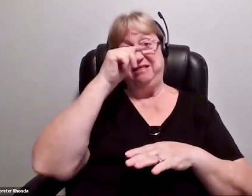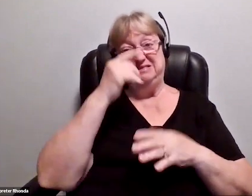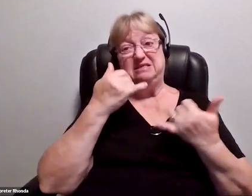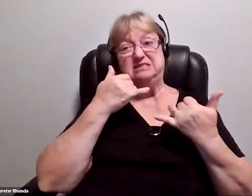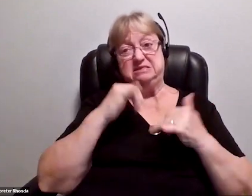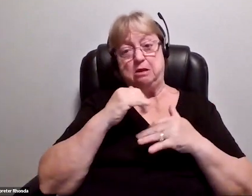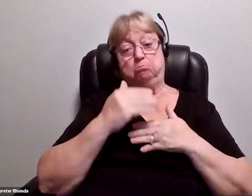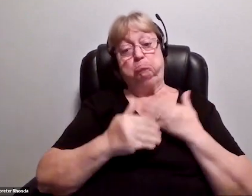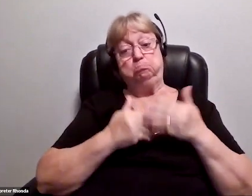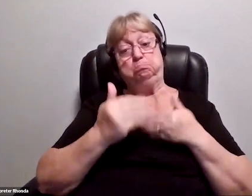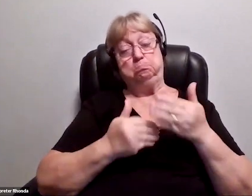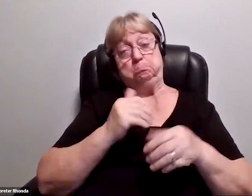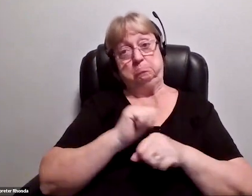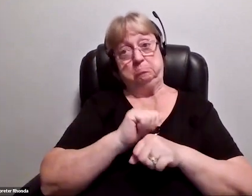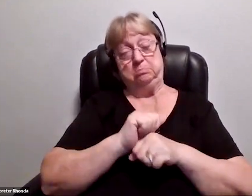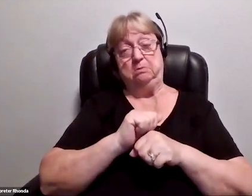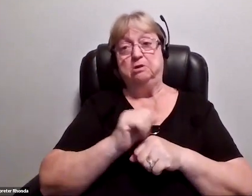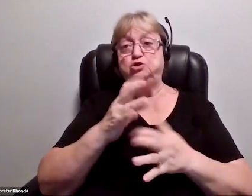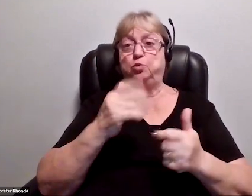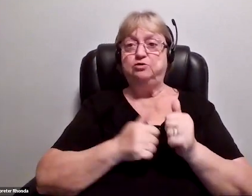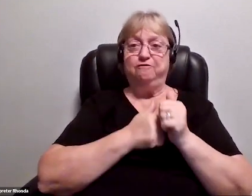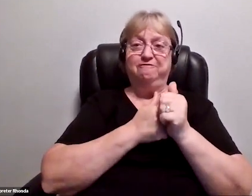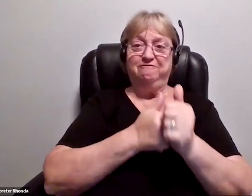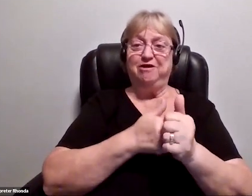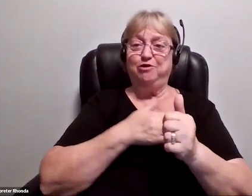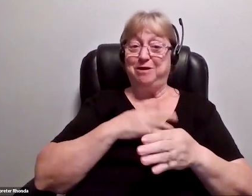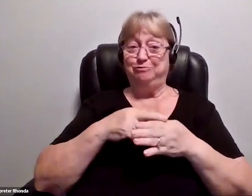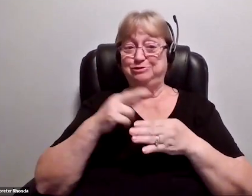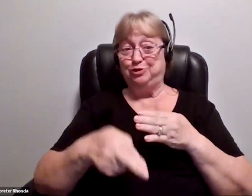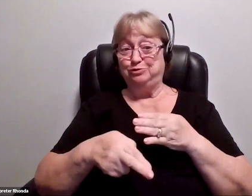If you want to follow my results, you can check on my Instagram account,